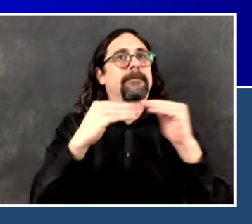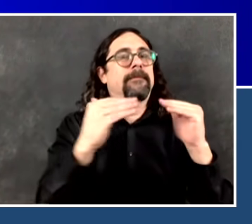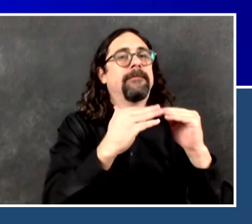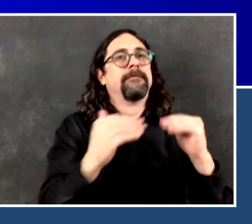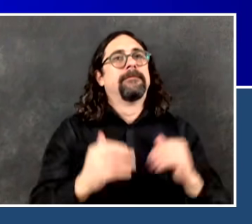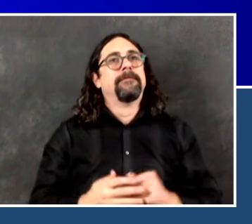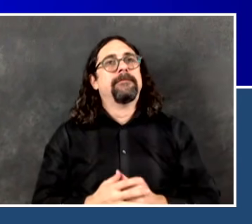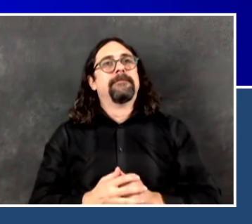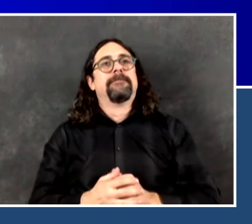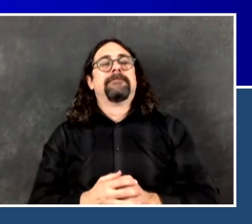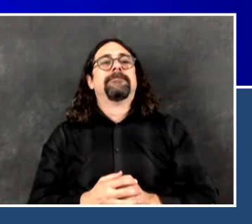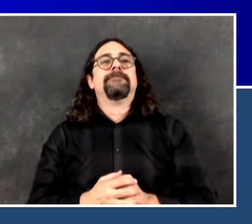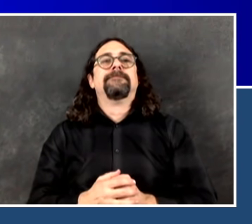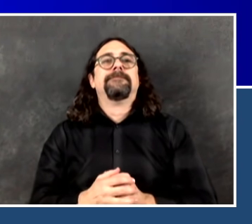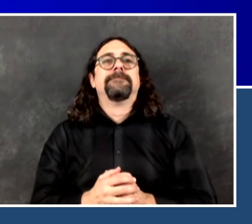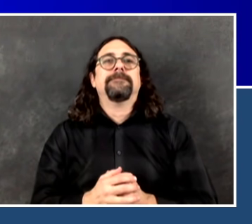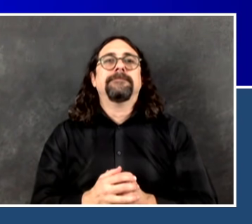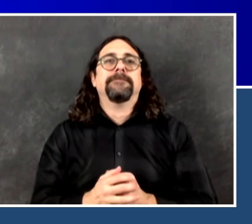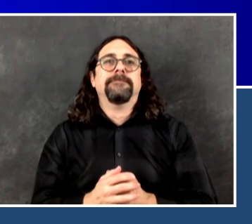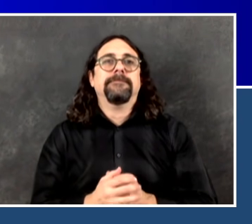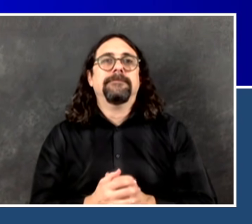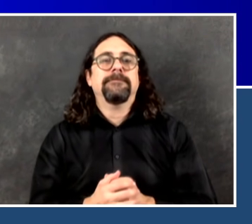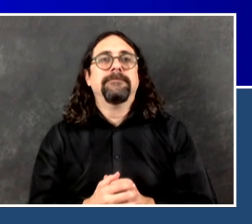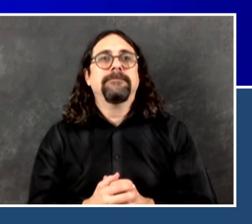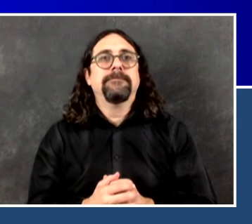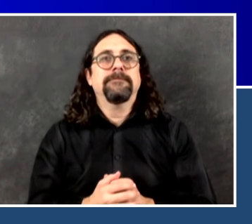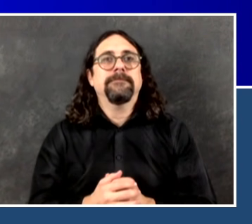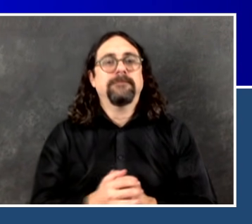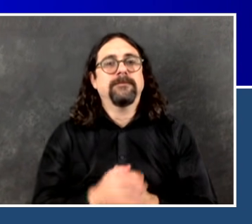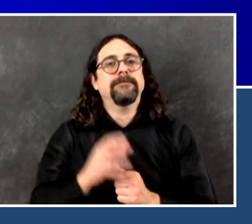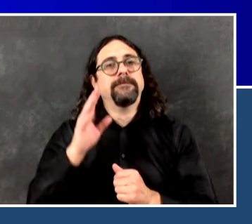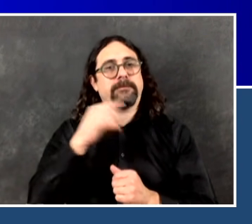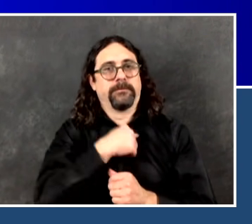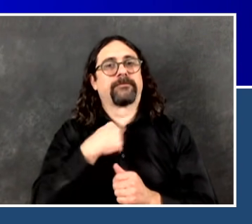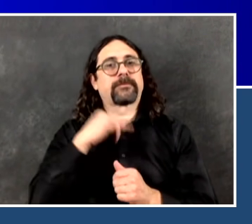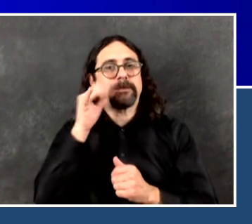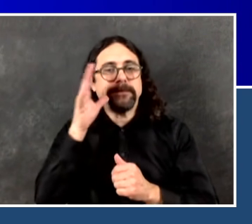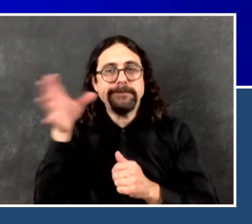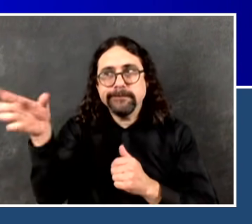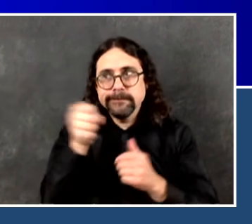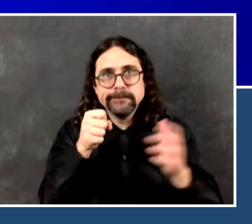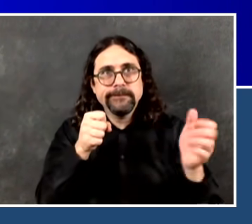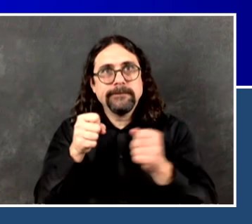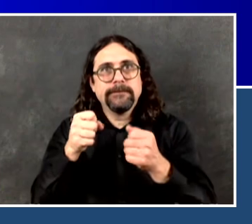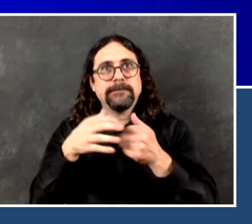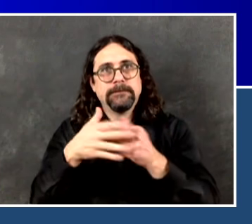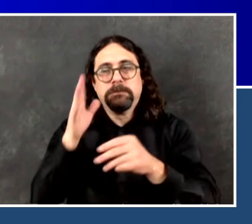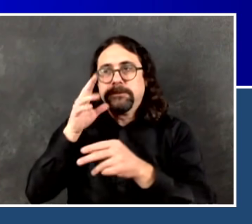A GROUP OF LEADERS FROM THE ADMINISTRATION WHO FOCUS ON AND ERPRESENT ALL